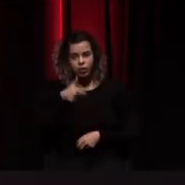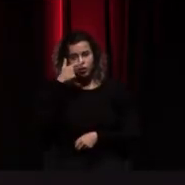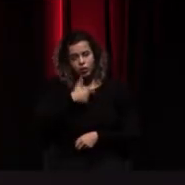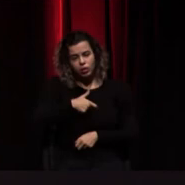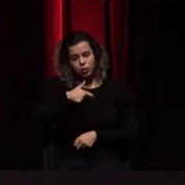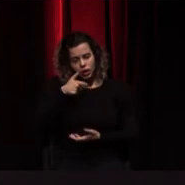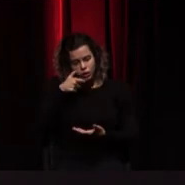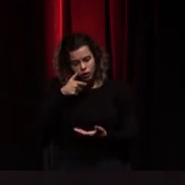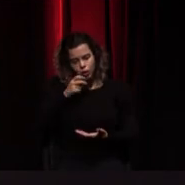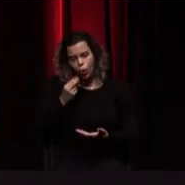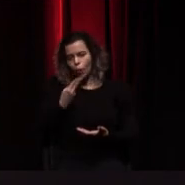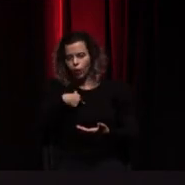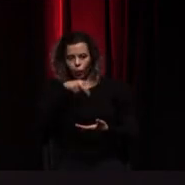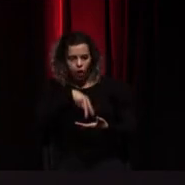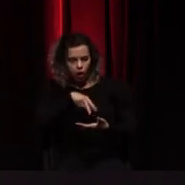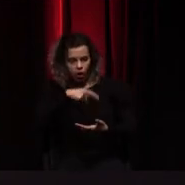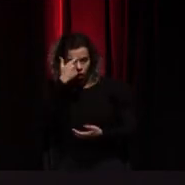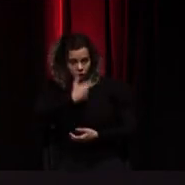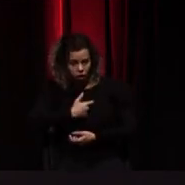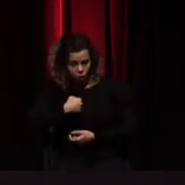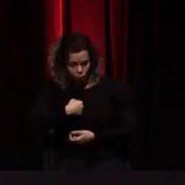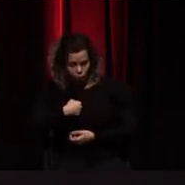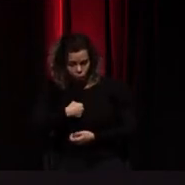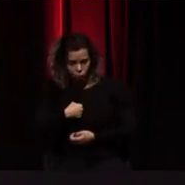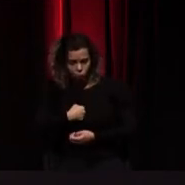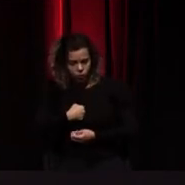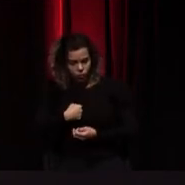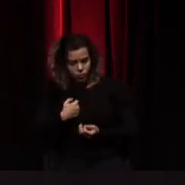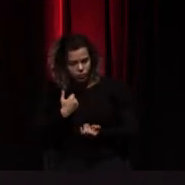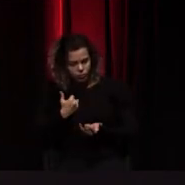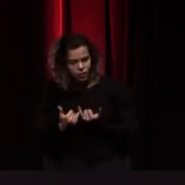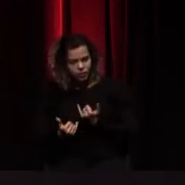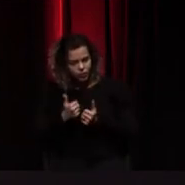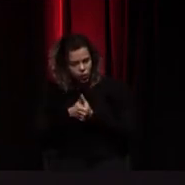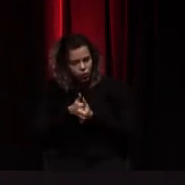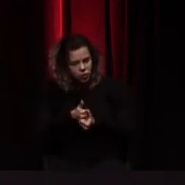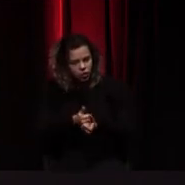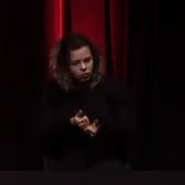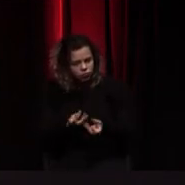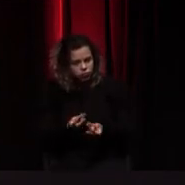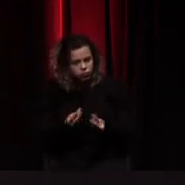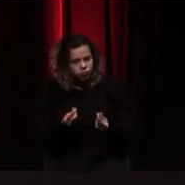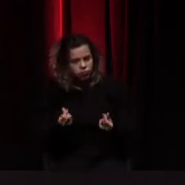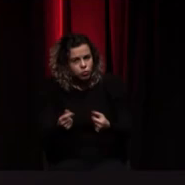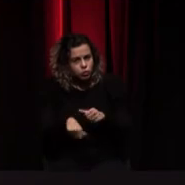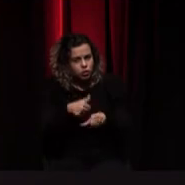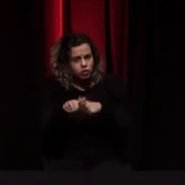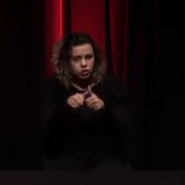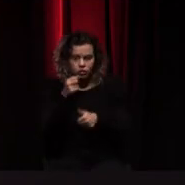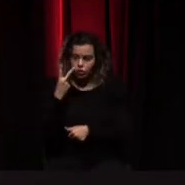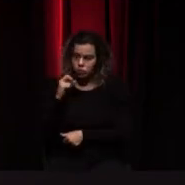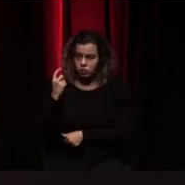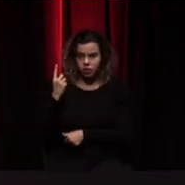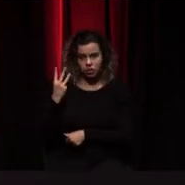also change with time. Since 2013 till now things changed a lot.